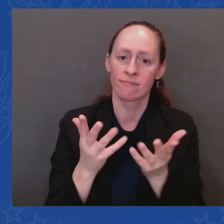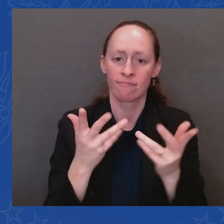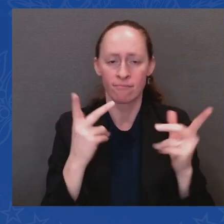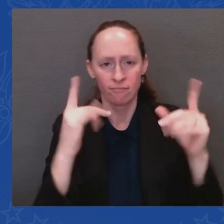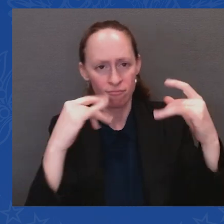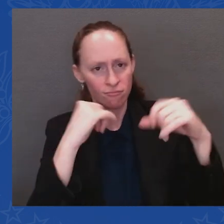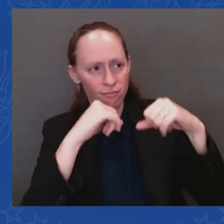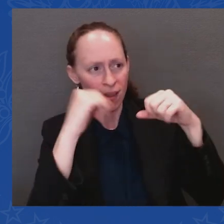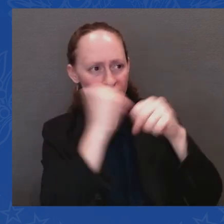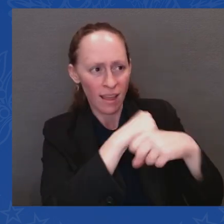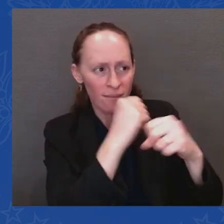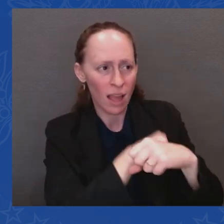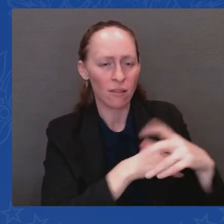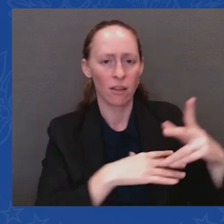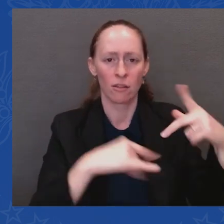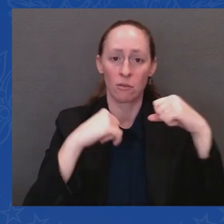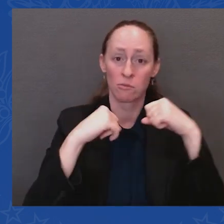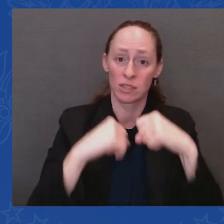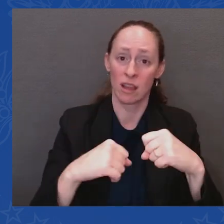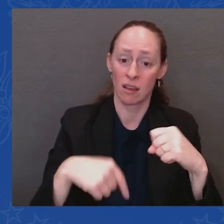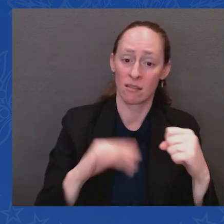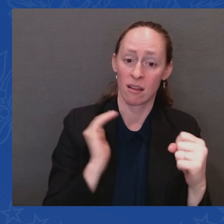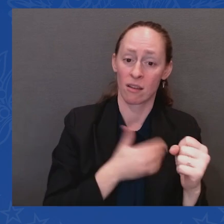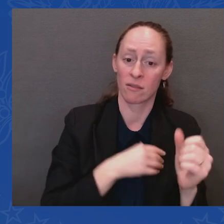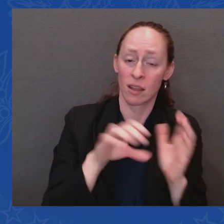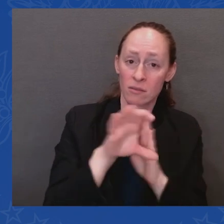long after you've stood your final formation.